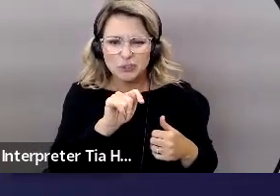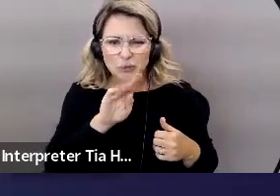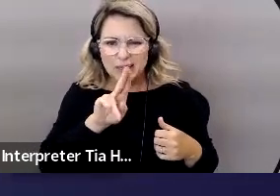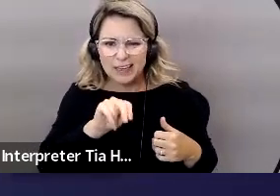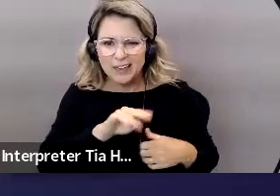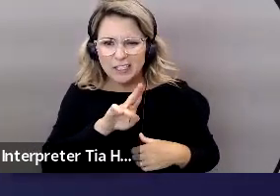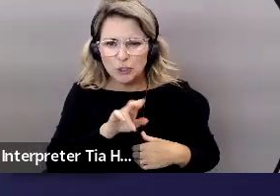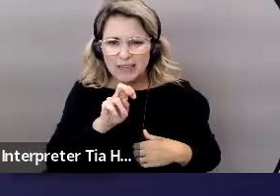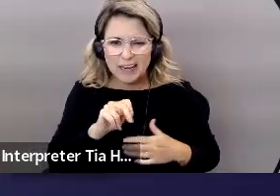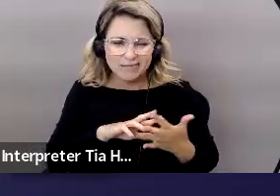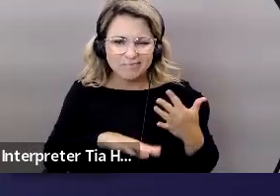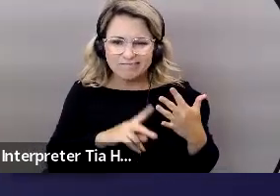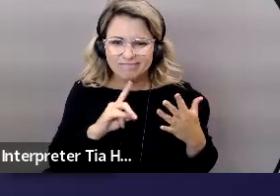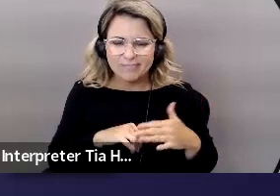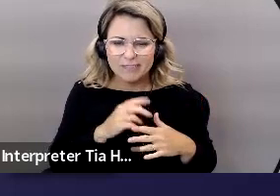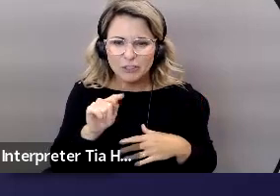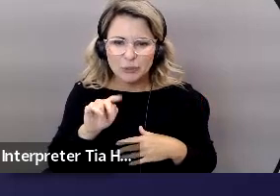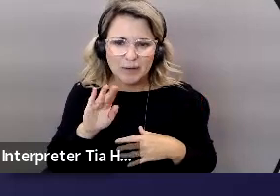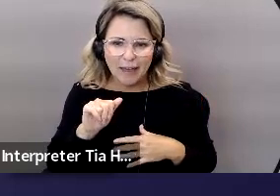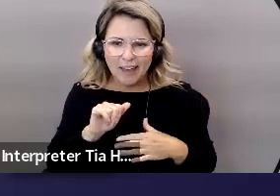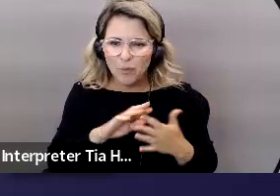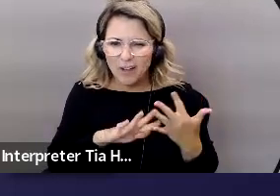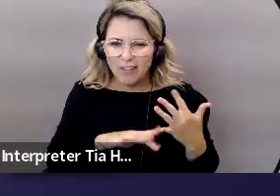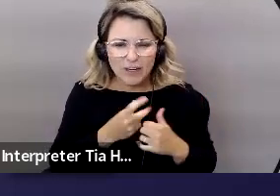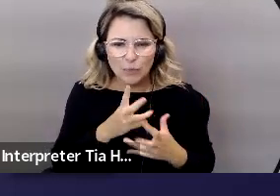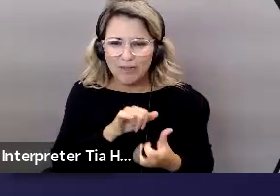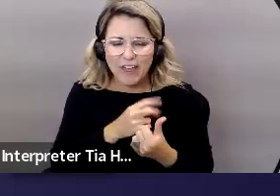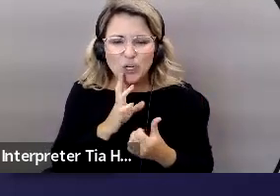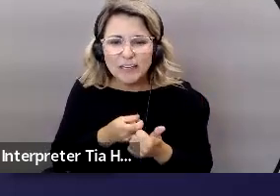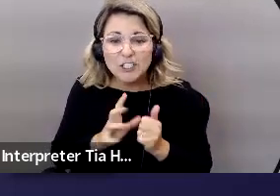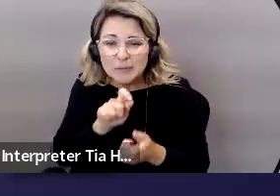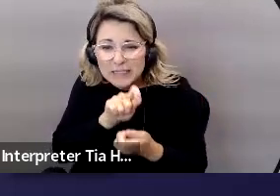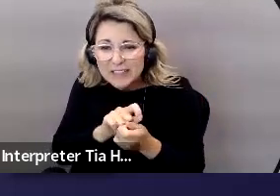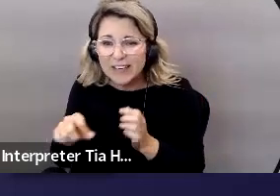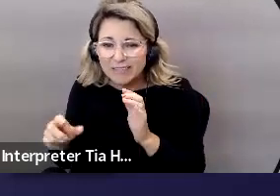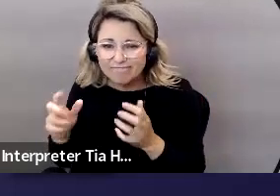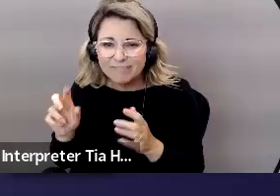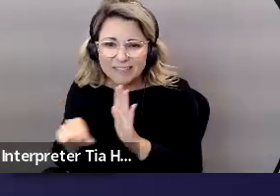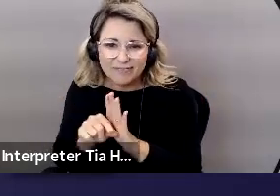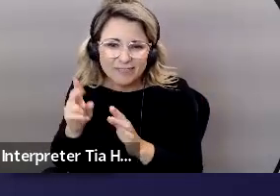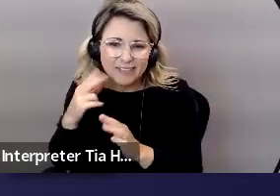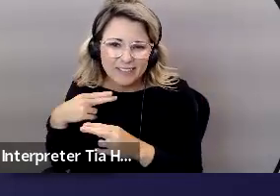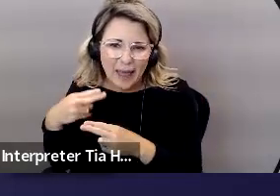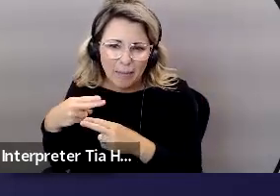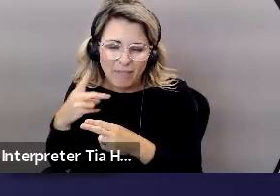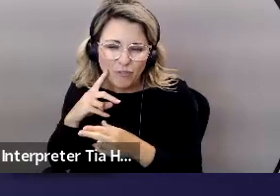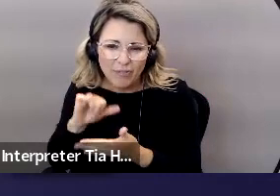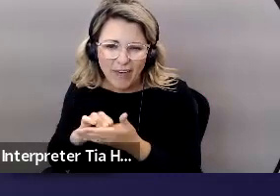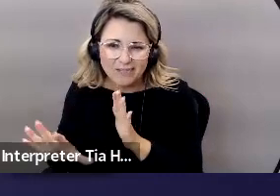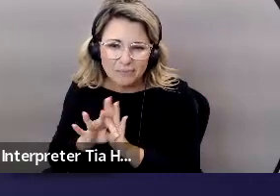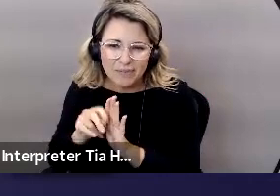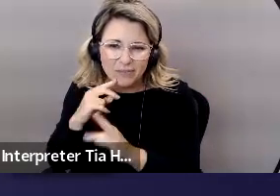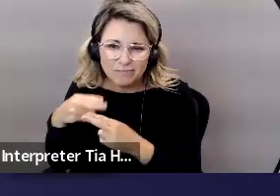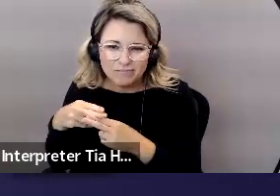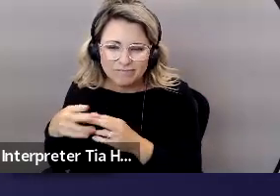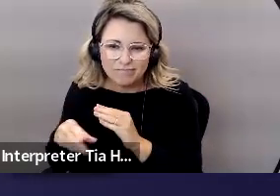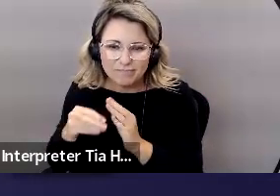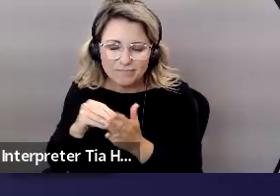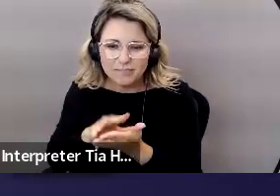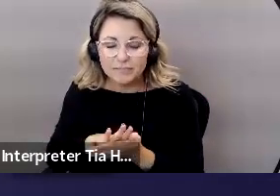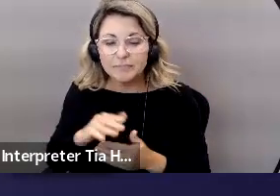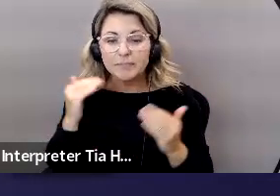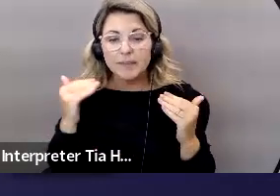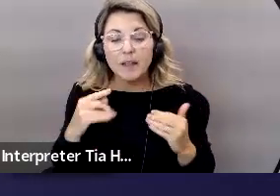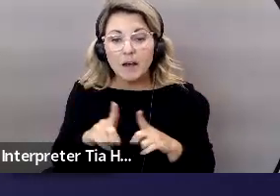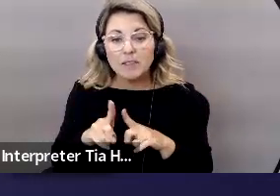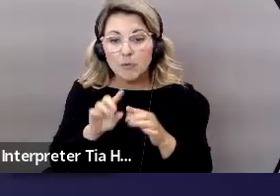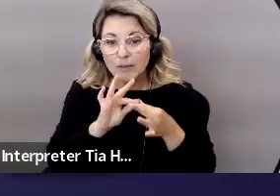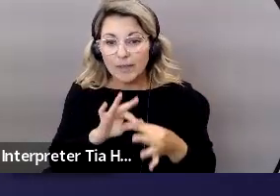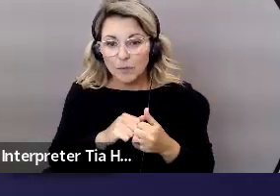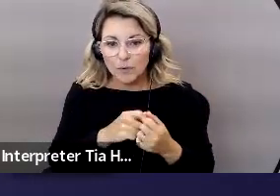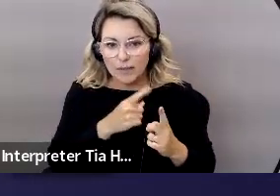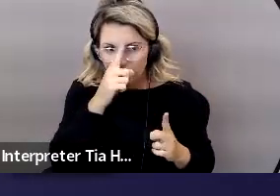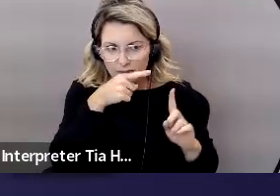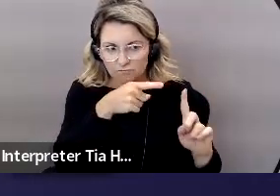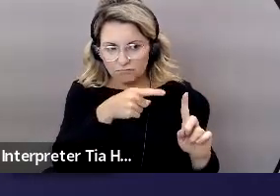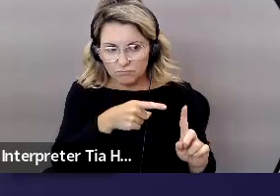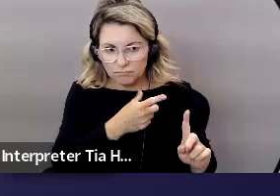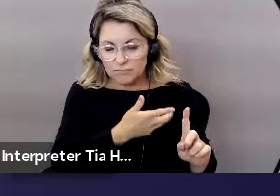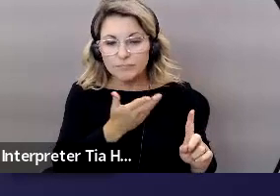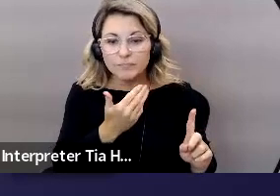to name folks in there as often as you can. This also, related to one of the bullets above, we